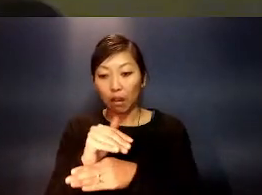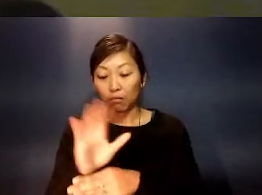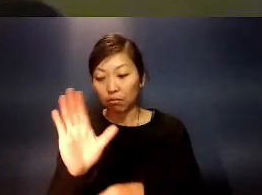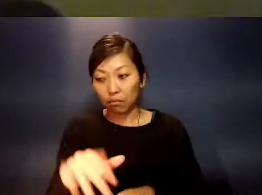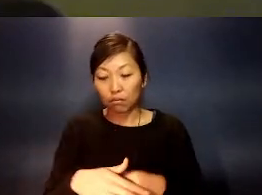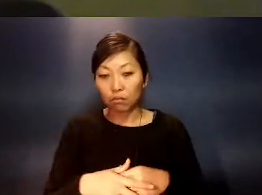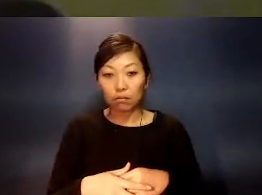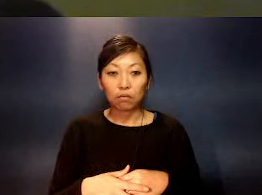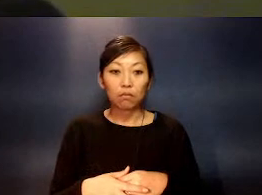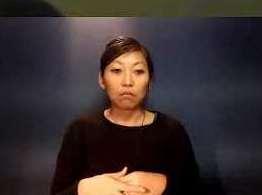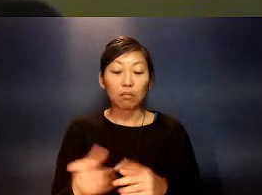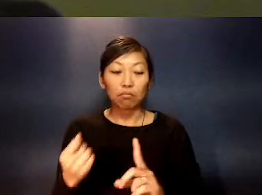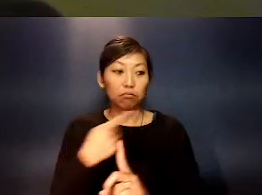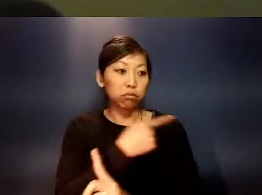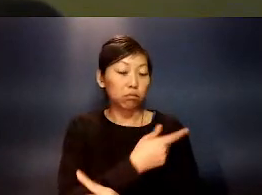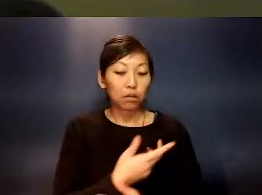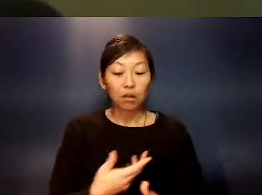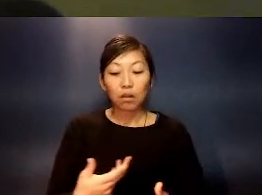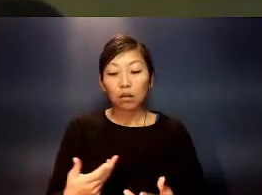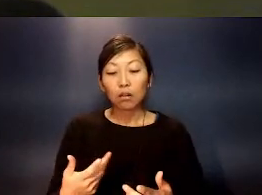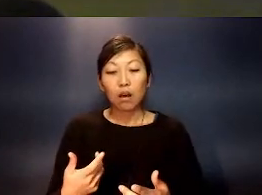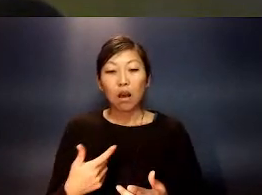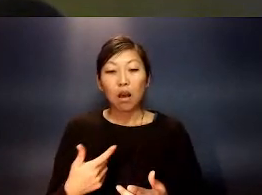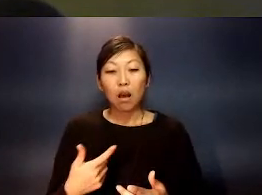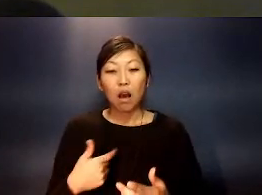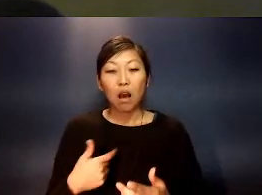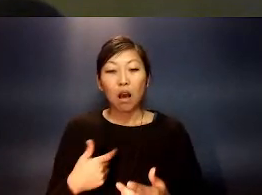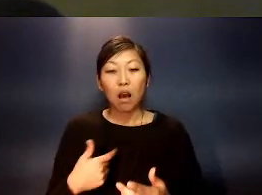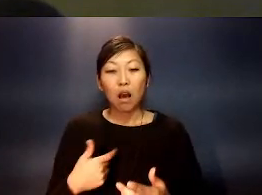≫ COUNCIL PRESIDENT BENDER: THANK YOU, COUNCIL MEMBER. LET'S SEE. COUNCIL MEMBER FLETCHER.